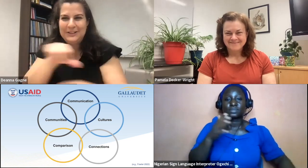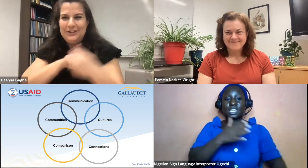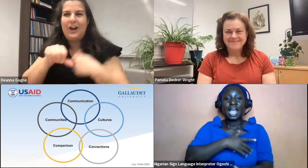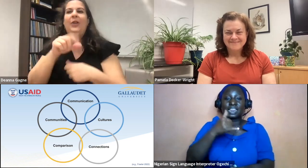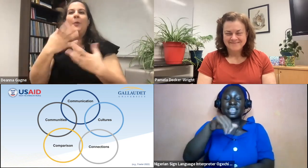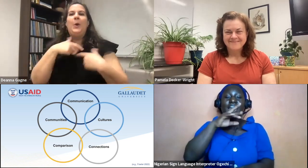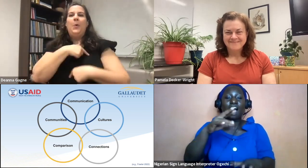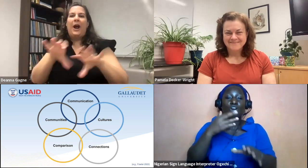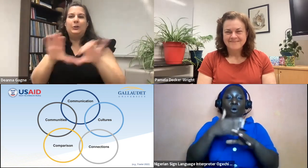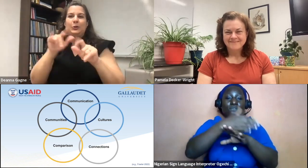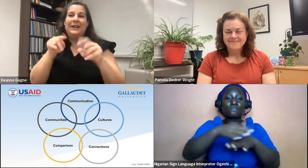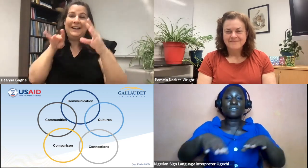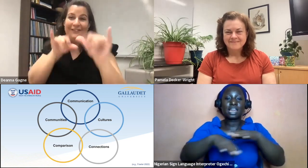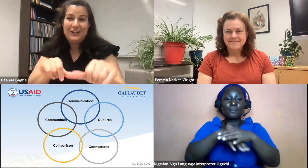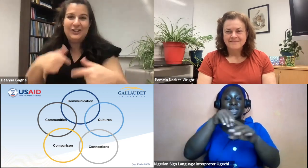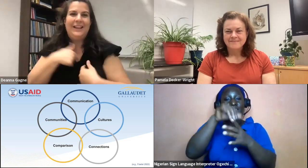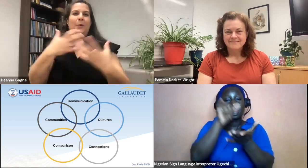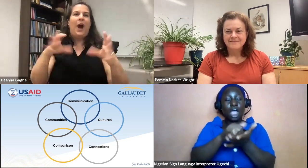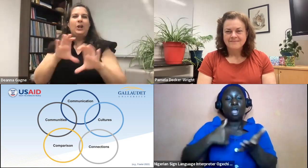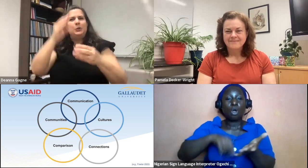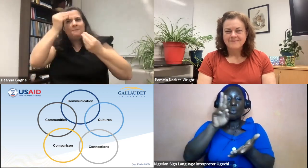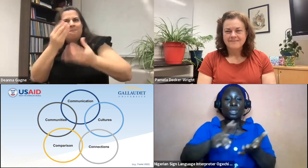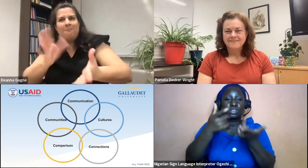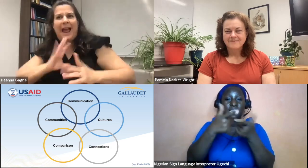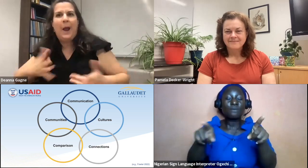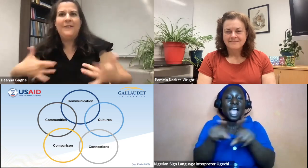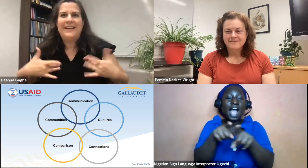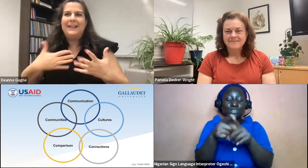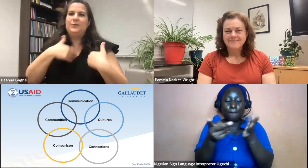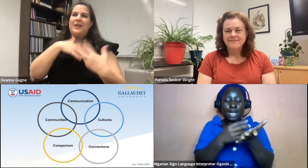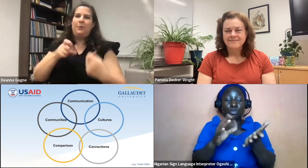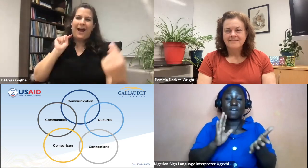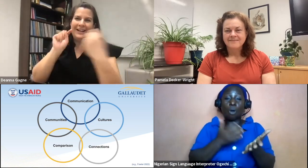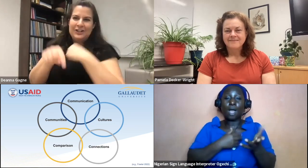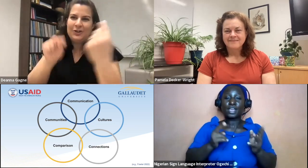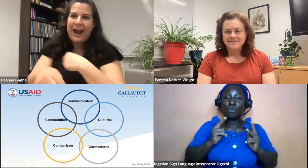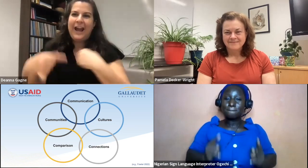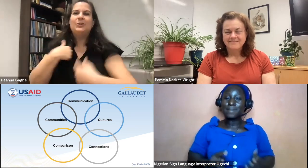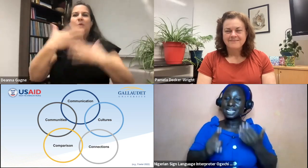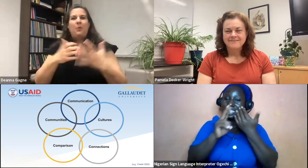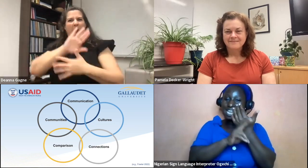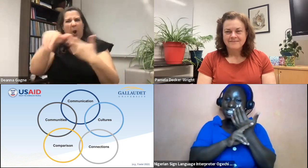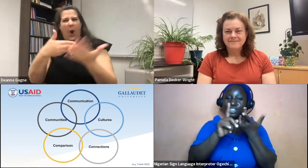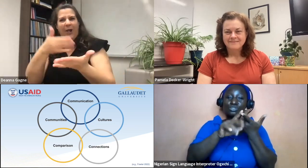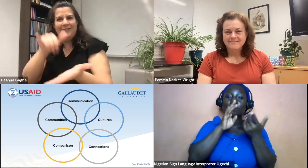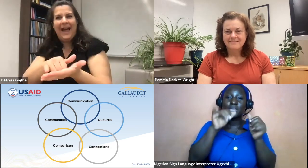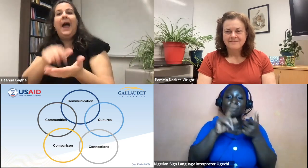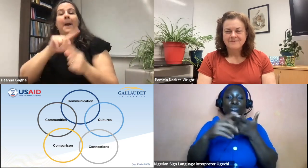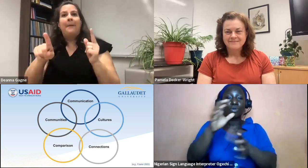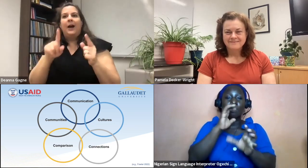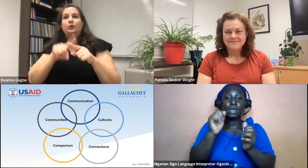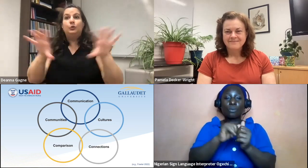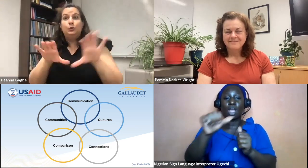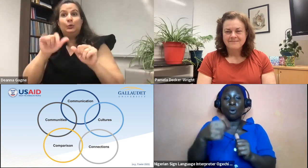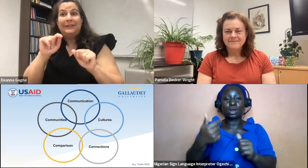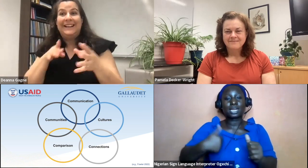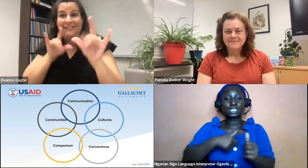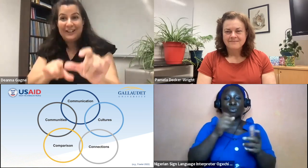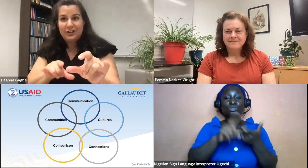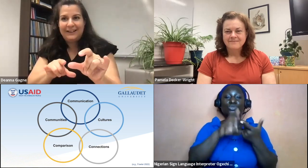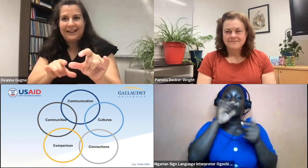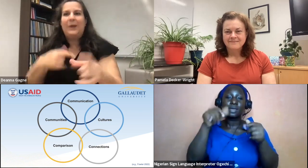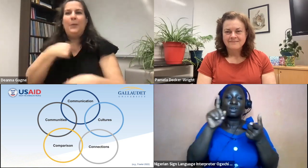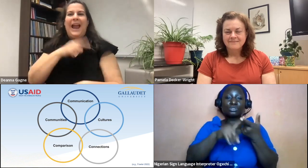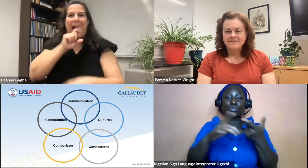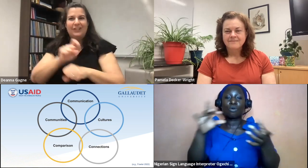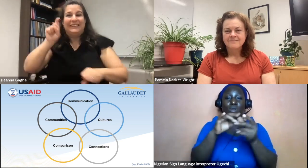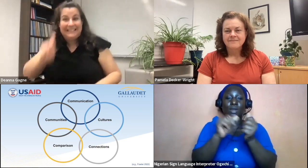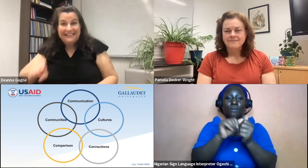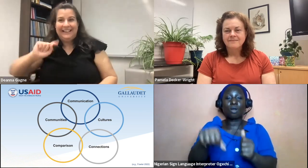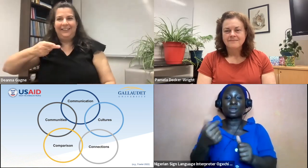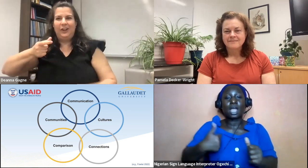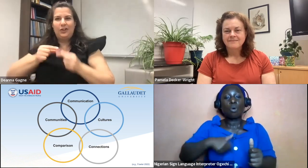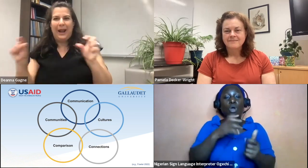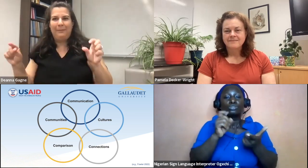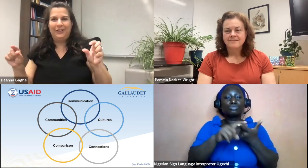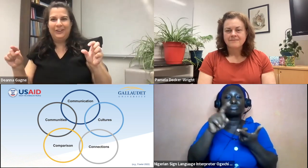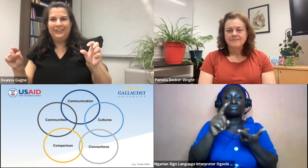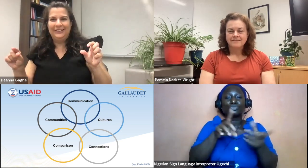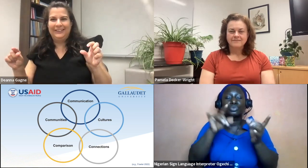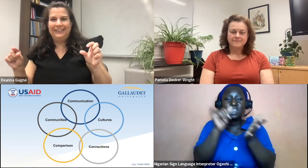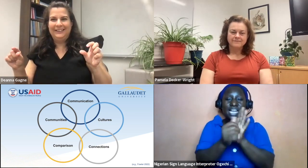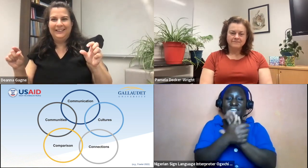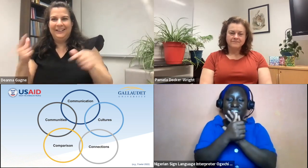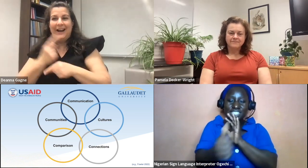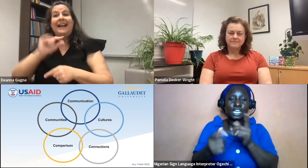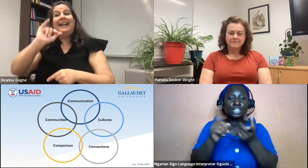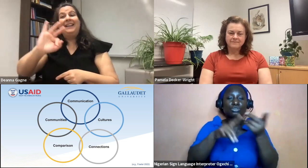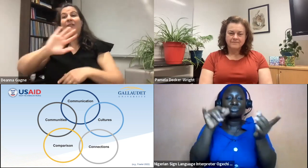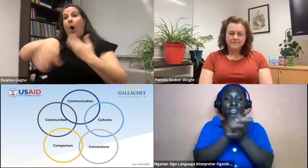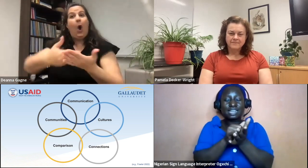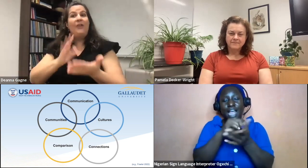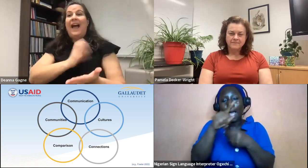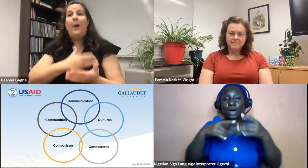so we want to be able to connect with others. We want to do so efficiently. We want to be able to tell people about our events, we want it to be interactive, interchangeable. We want to be able to do all this efficiently, and in order to do that we must have a grammar